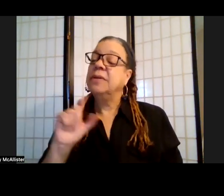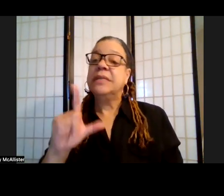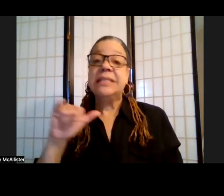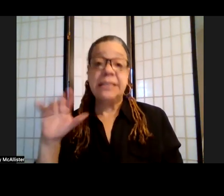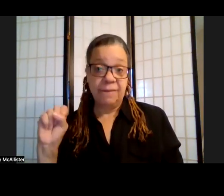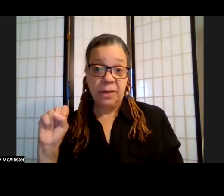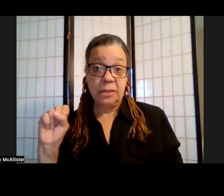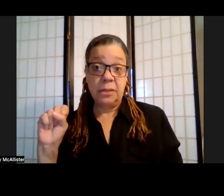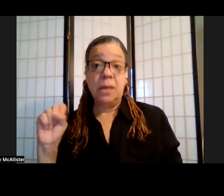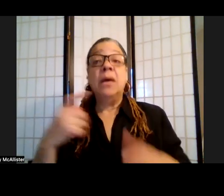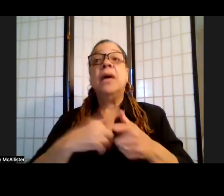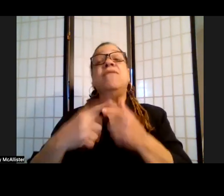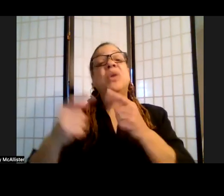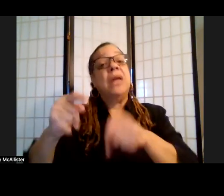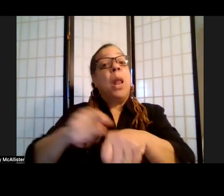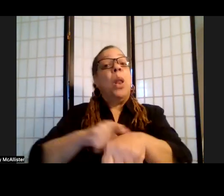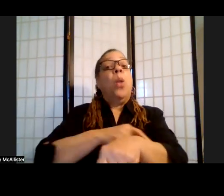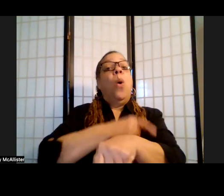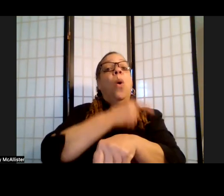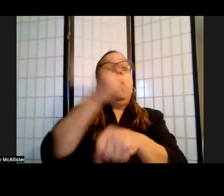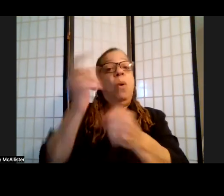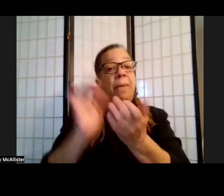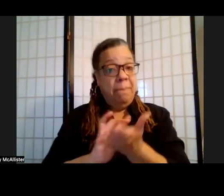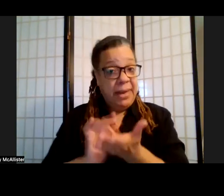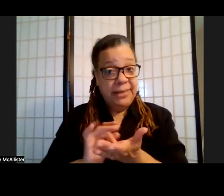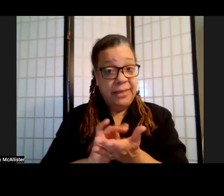needed a long-acting drug, and not the one that would leave the system quickly.